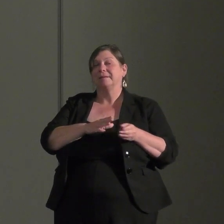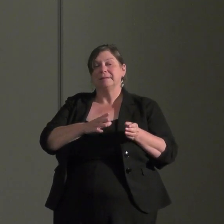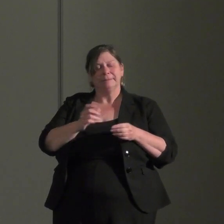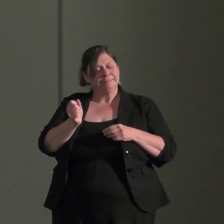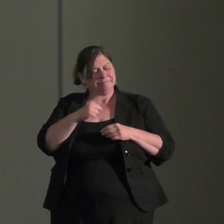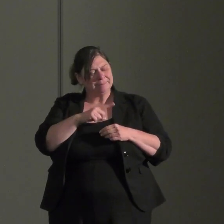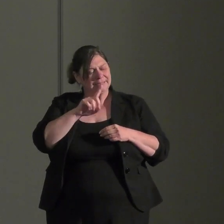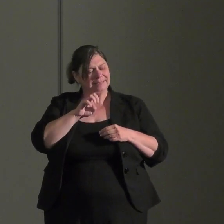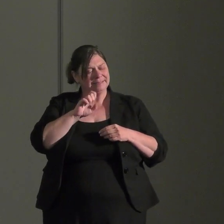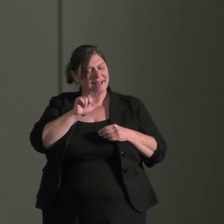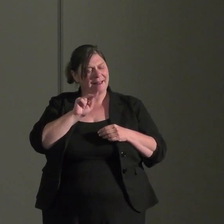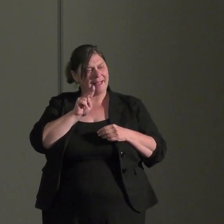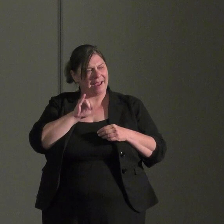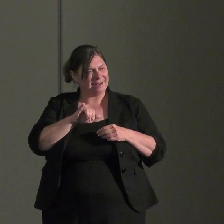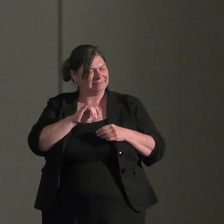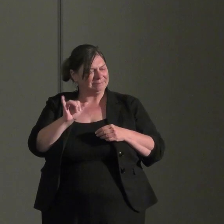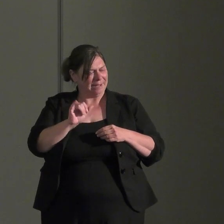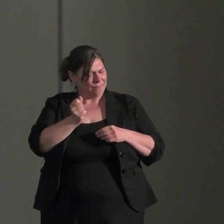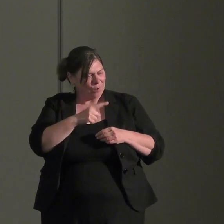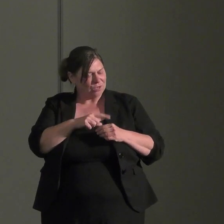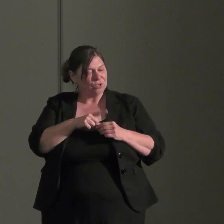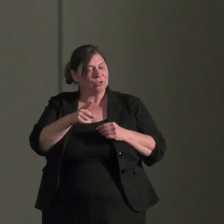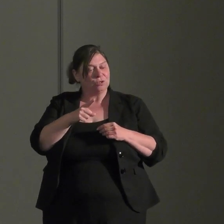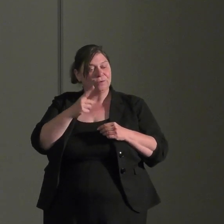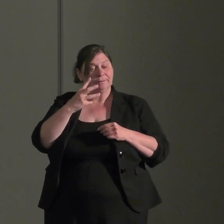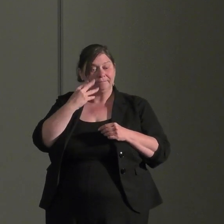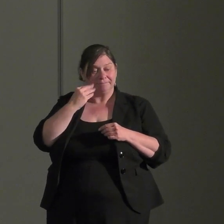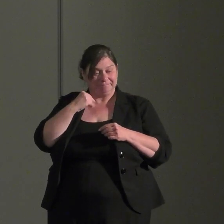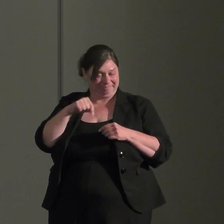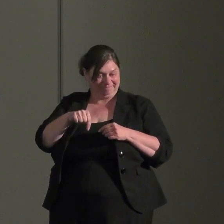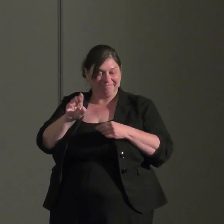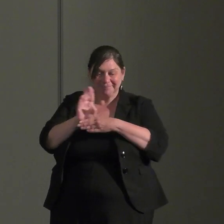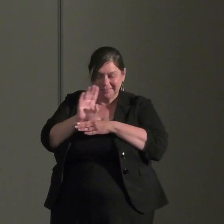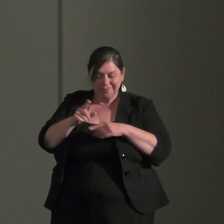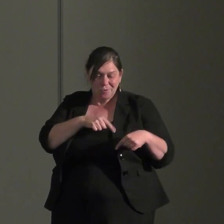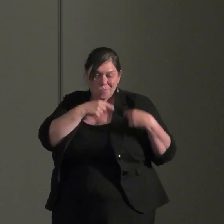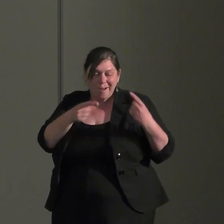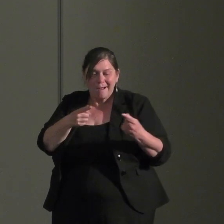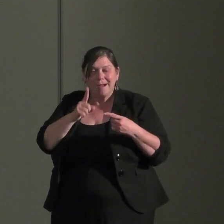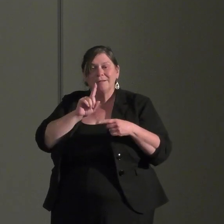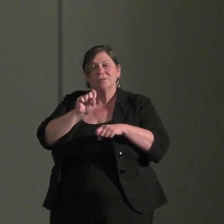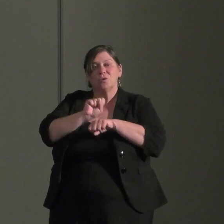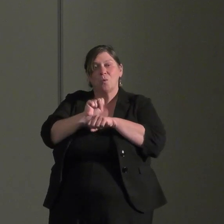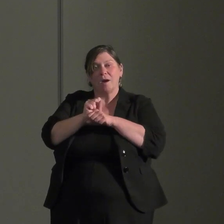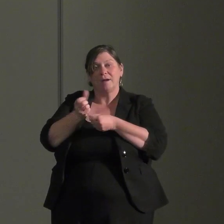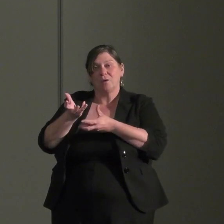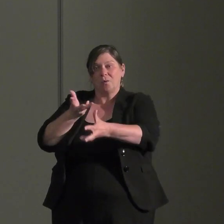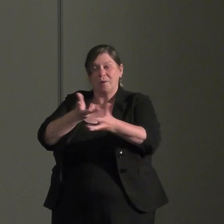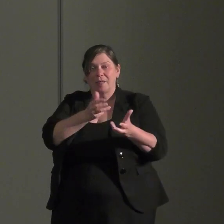same question, you've been in the business for a while and working with users and doing studies of